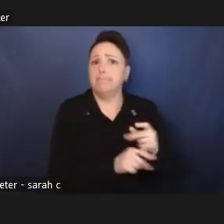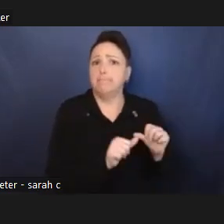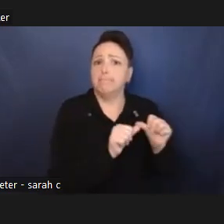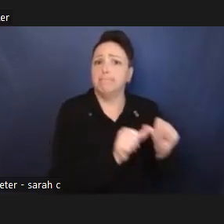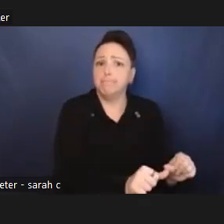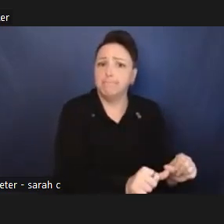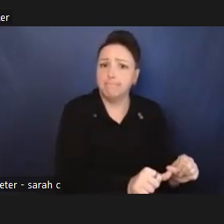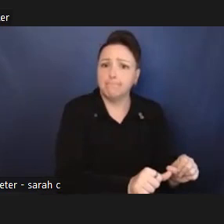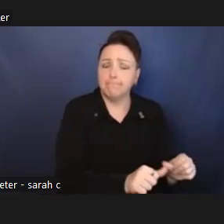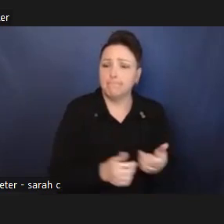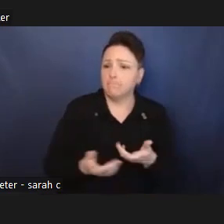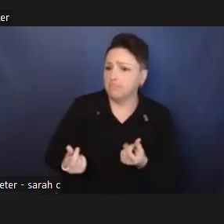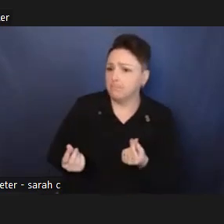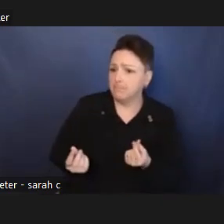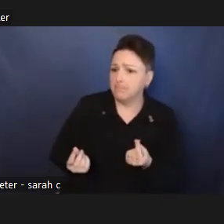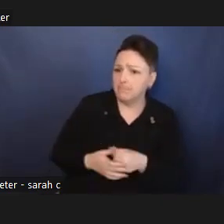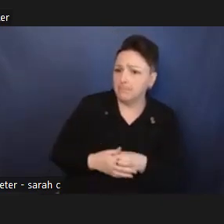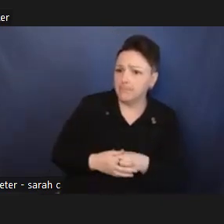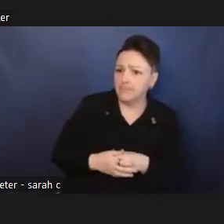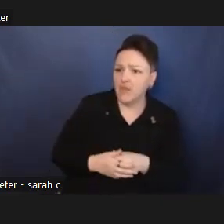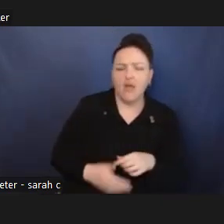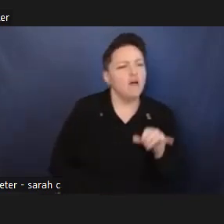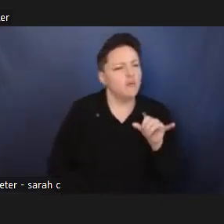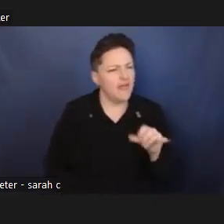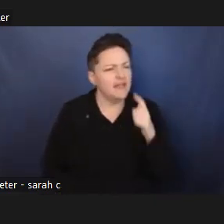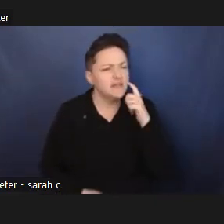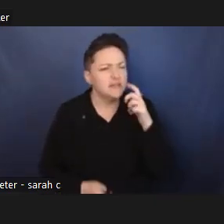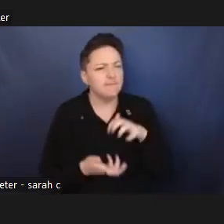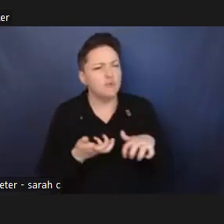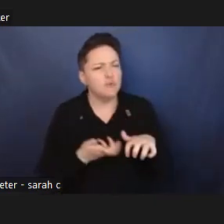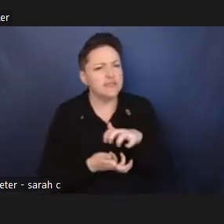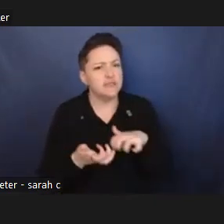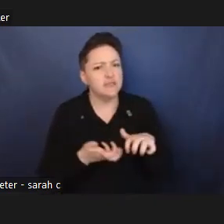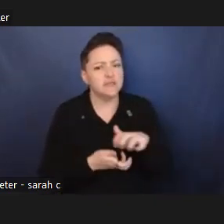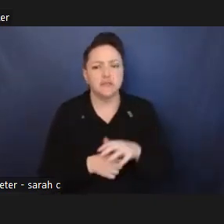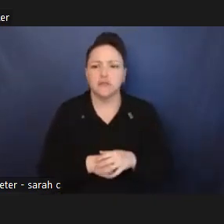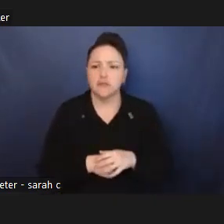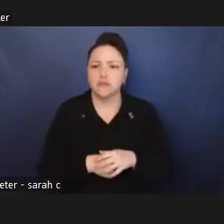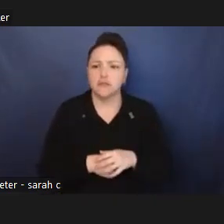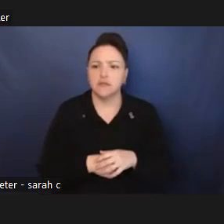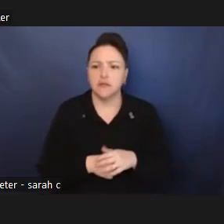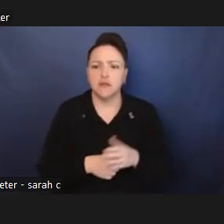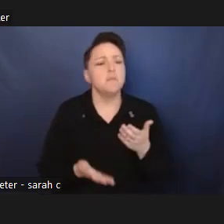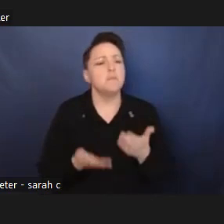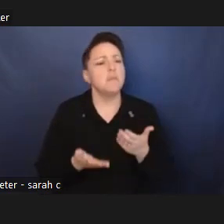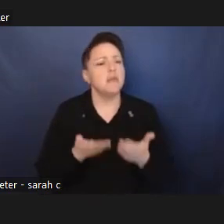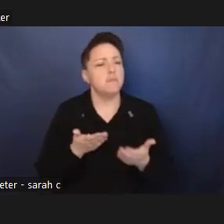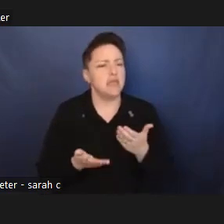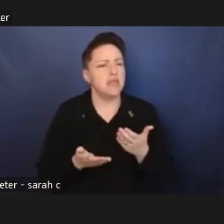That is actually confusing. We might want to take this question off line but no one should